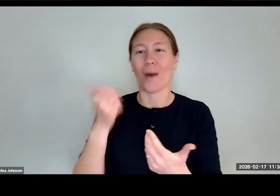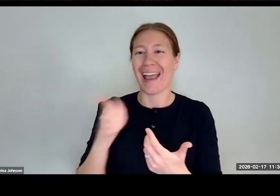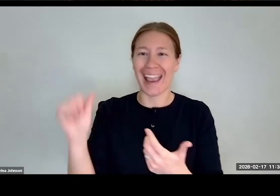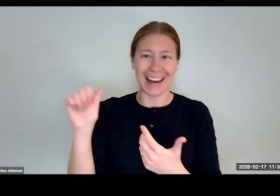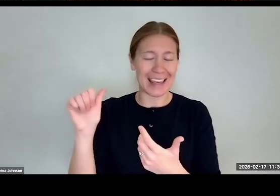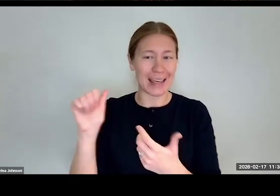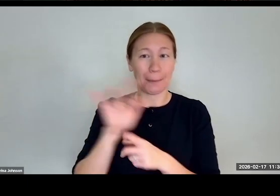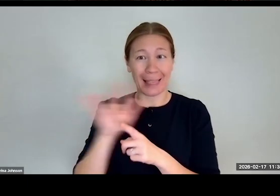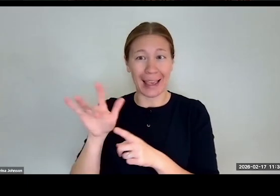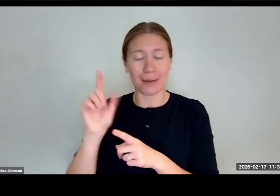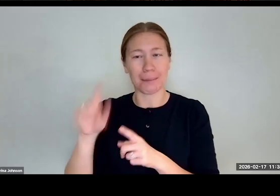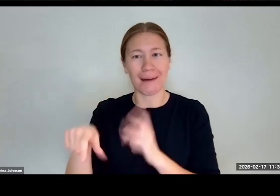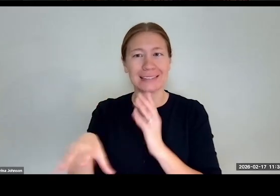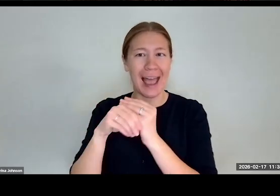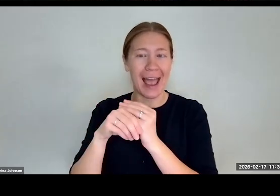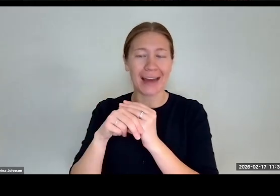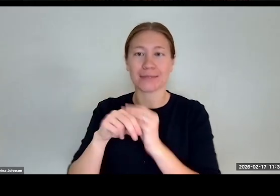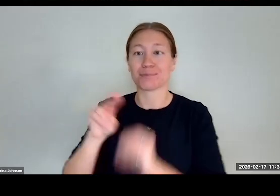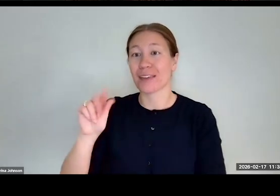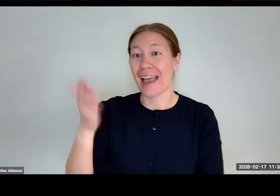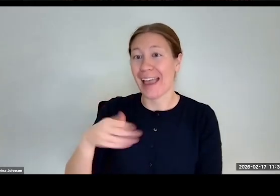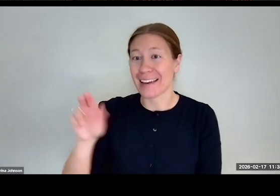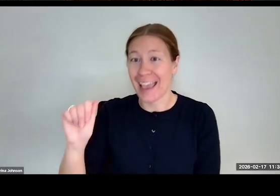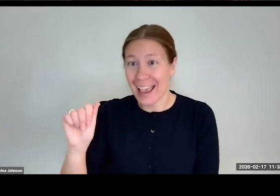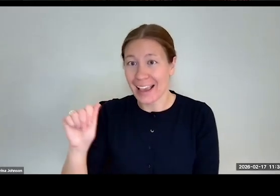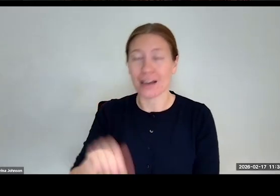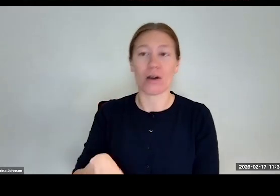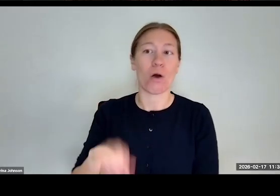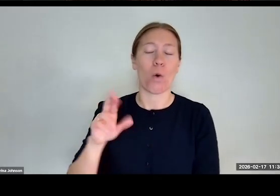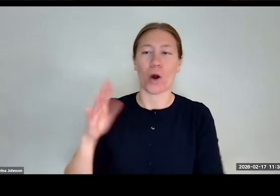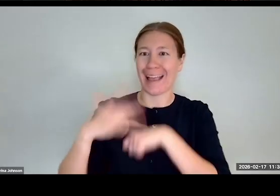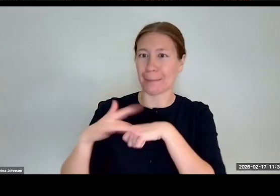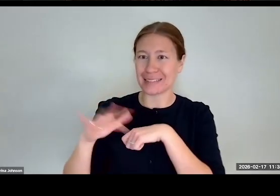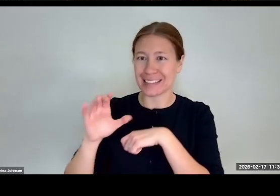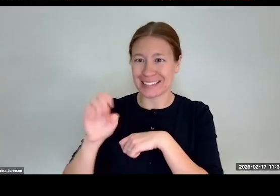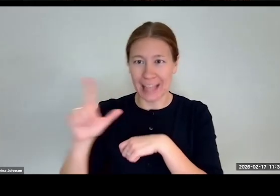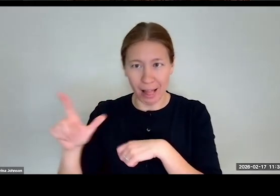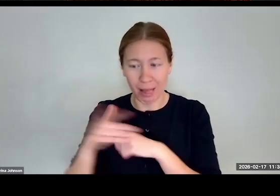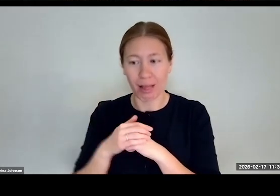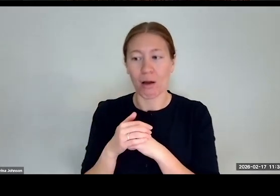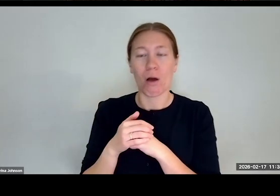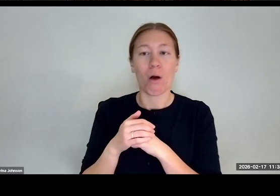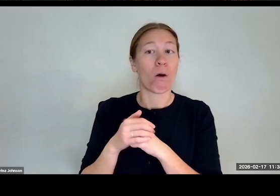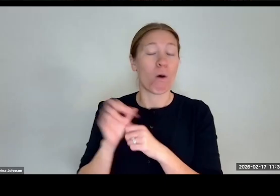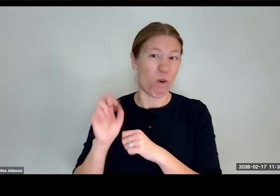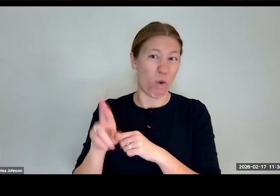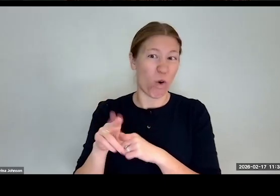even if it's something like NA for not applicable or empty cell or if you want people to insert data into those cells,